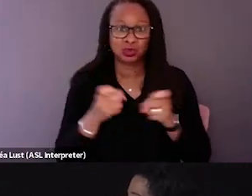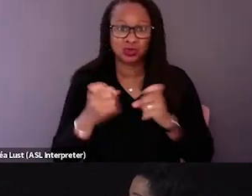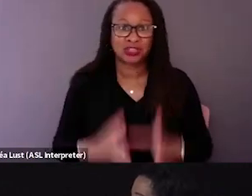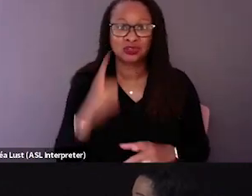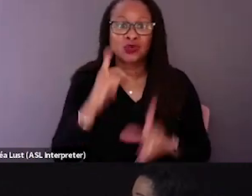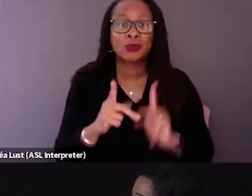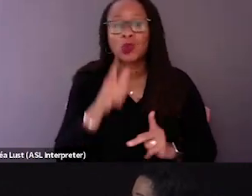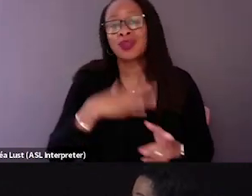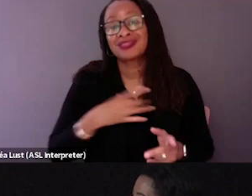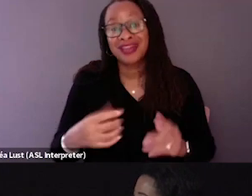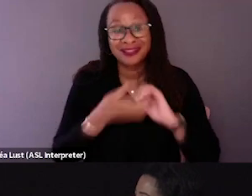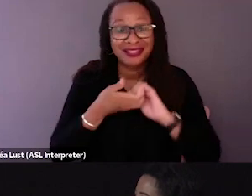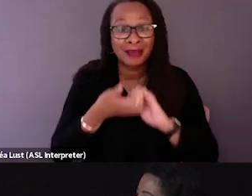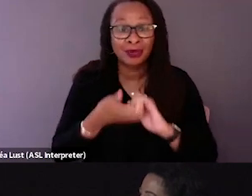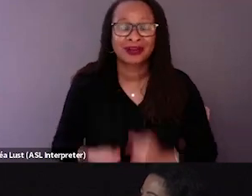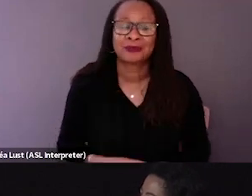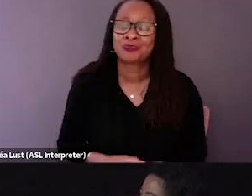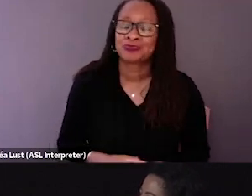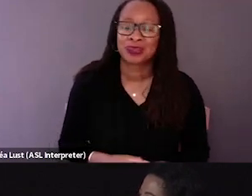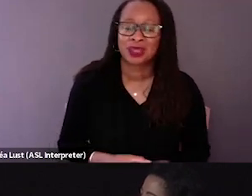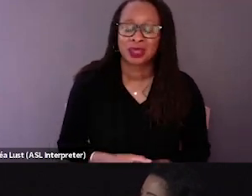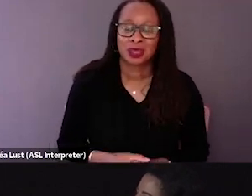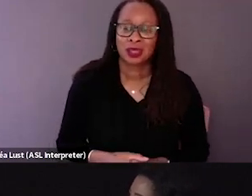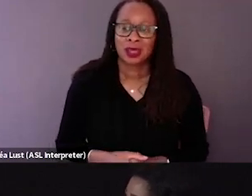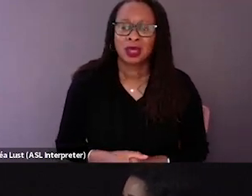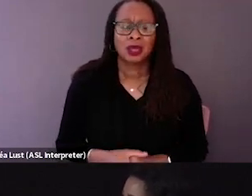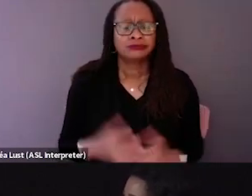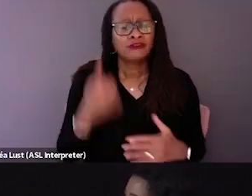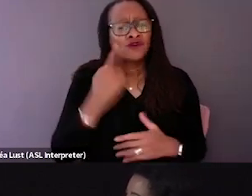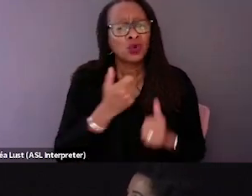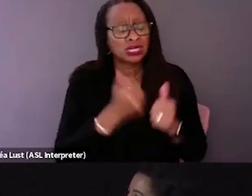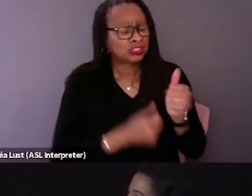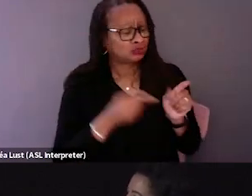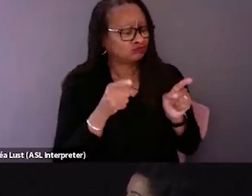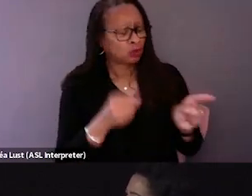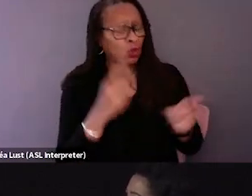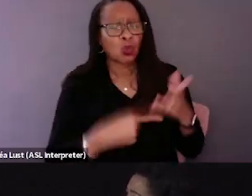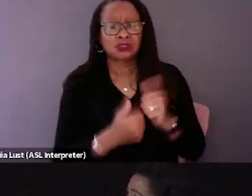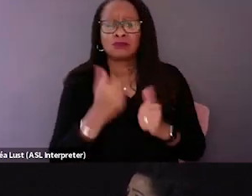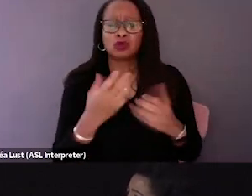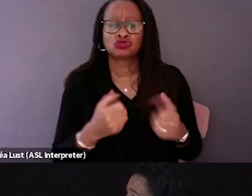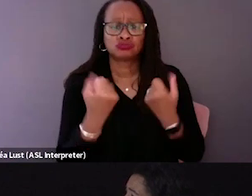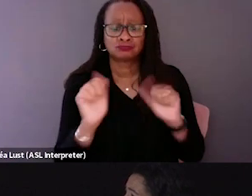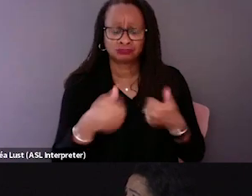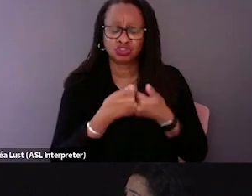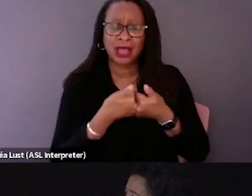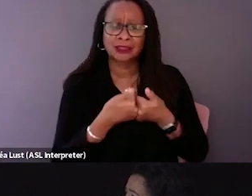For each of you, what ended up being I guess the most challenging moment? It could be, you know, a moment in an interview, it could be a filmmaking thing,